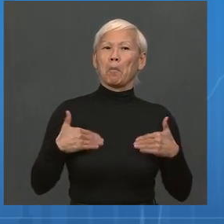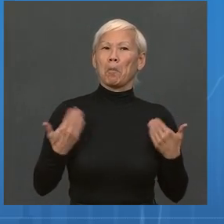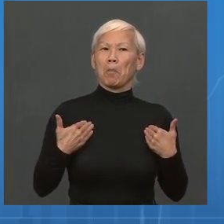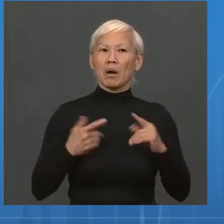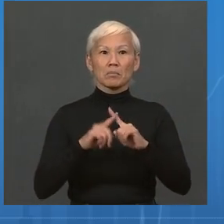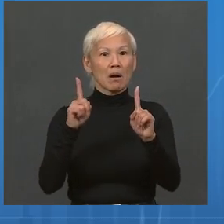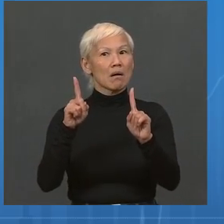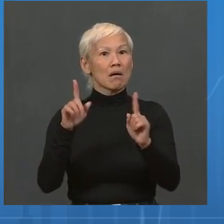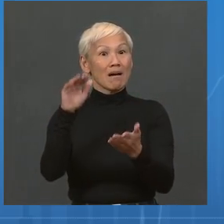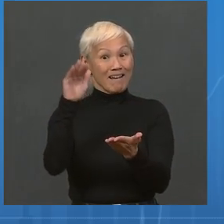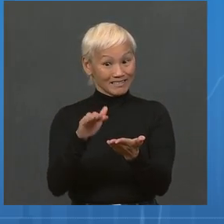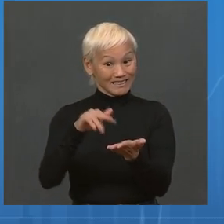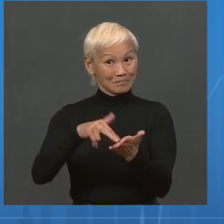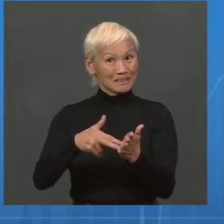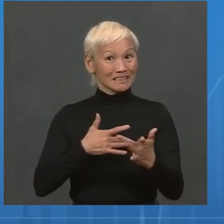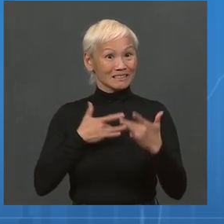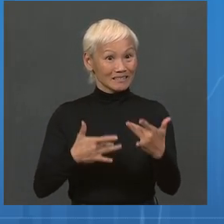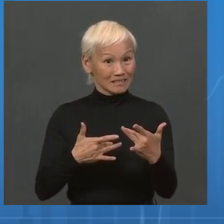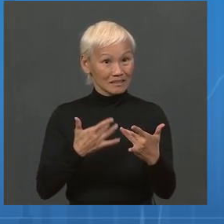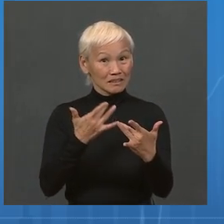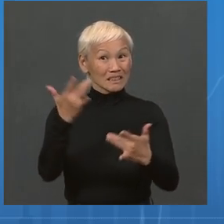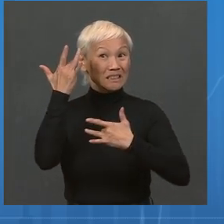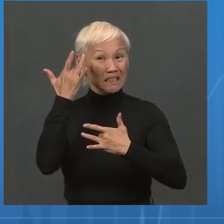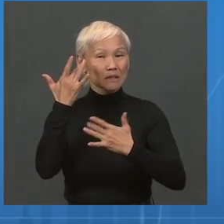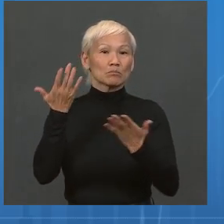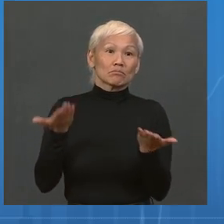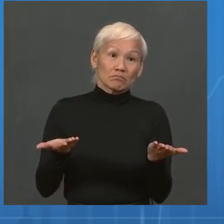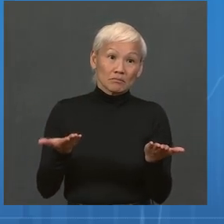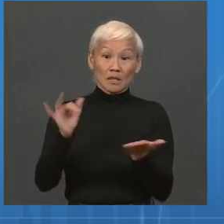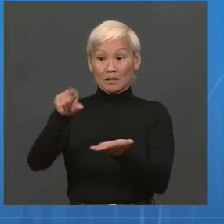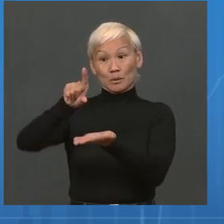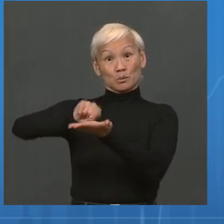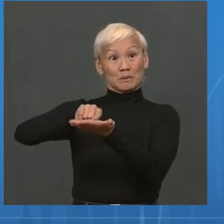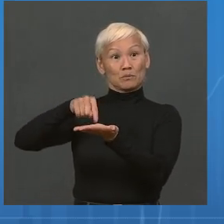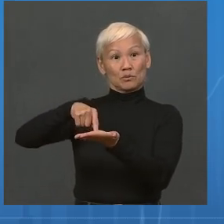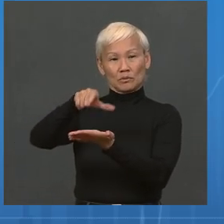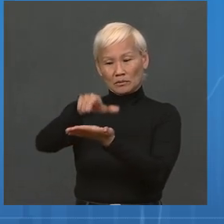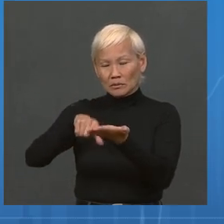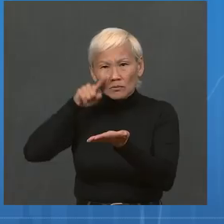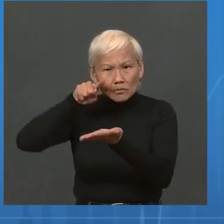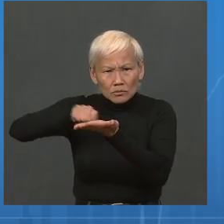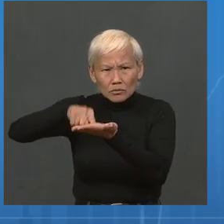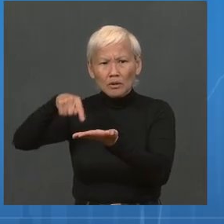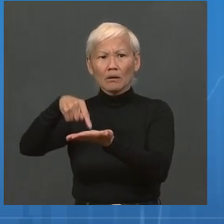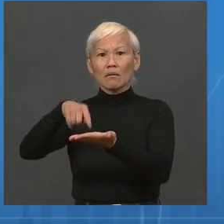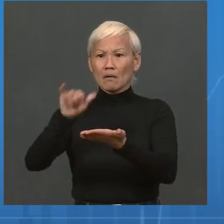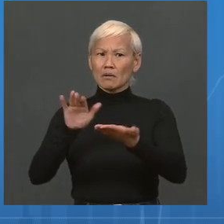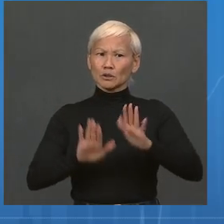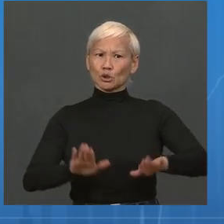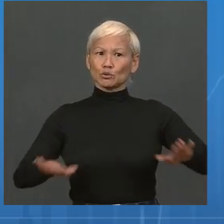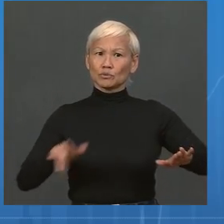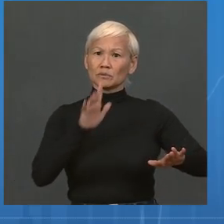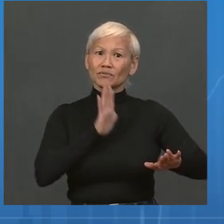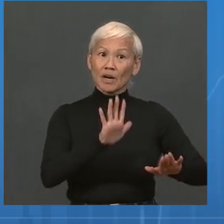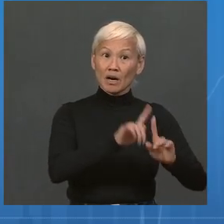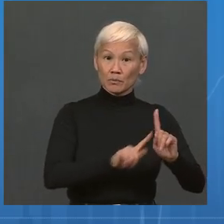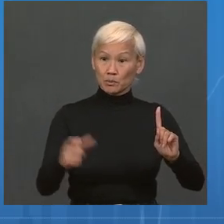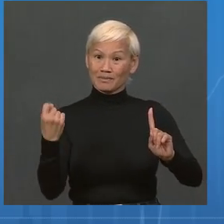And in this JAMA Pediatrics paper, it was shown that 50 percent of children 5 to 11 years are without symptoms.